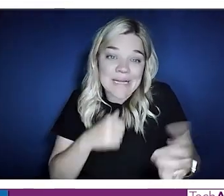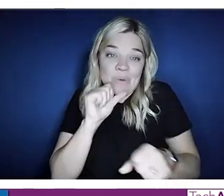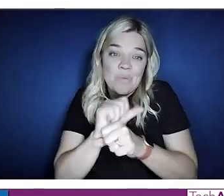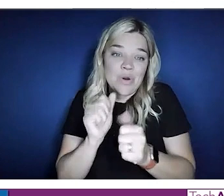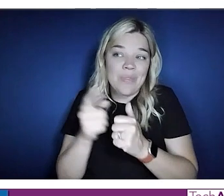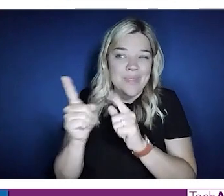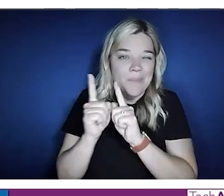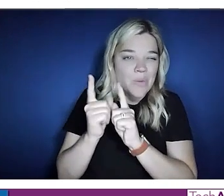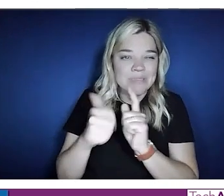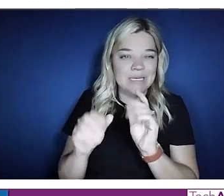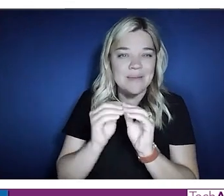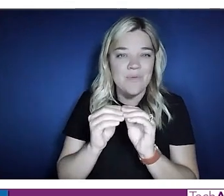since I don't have students anymore.